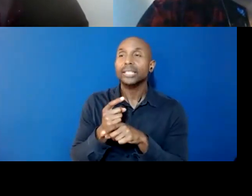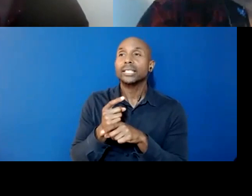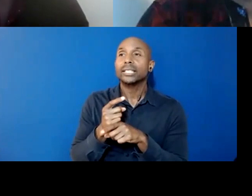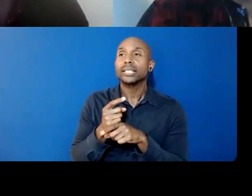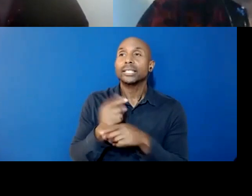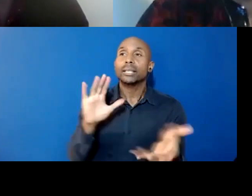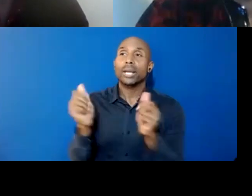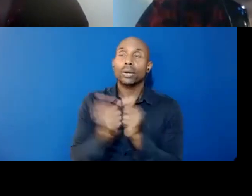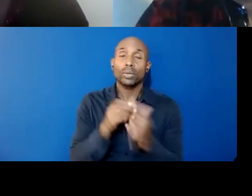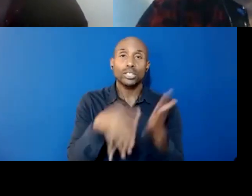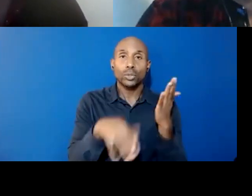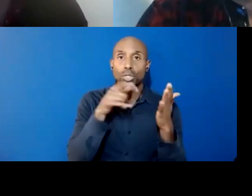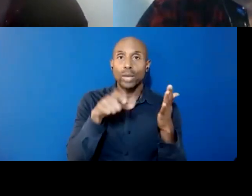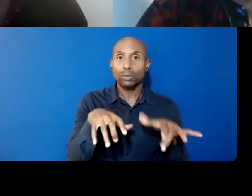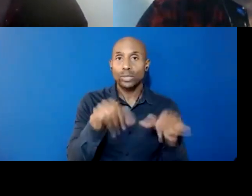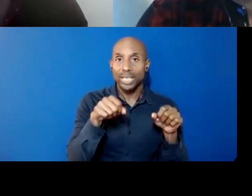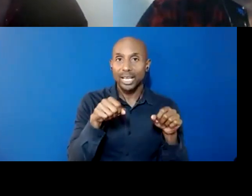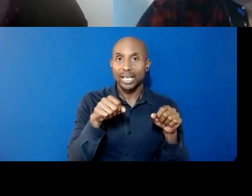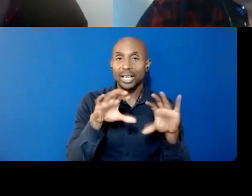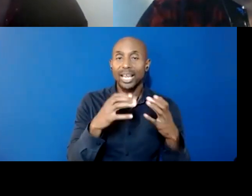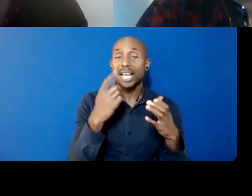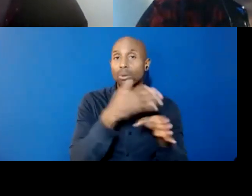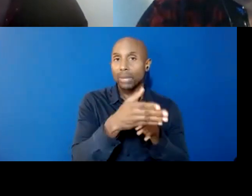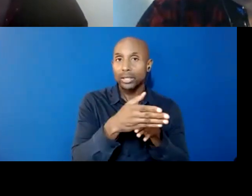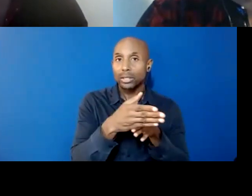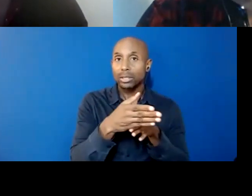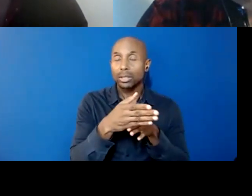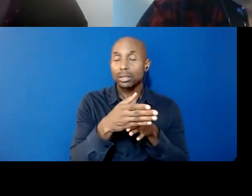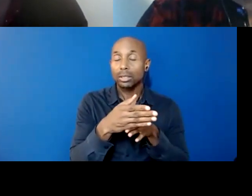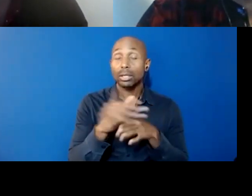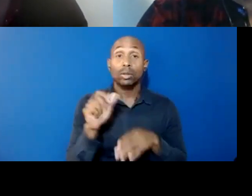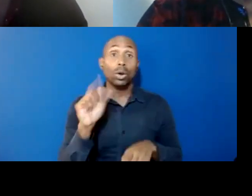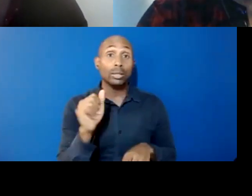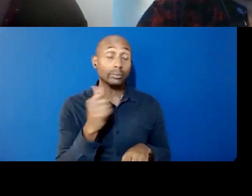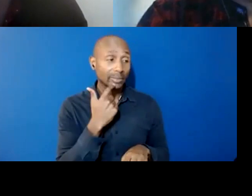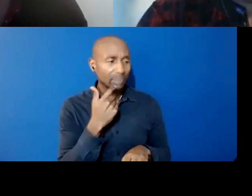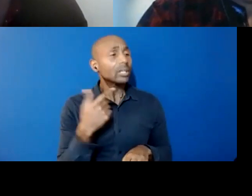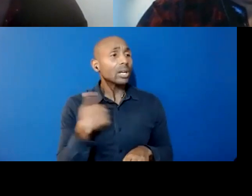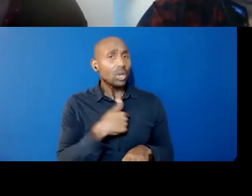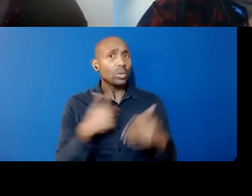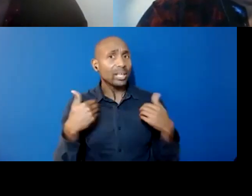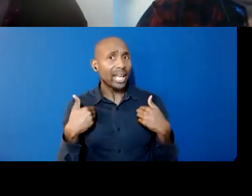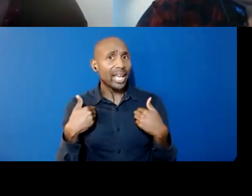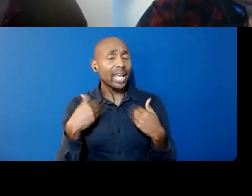We did have students to virtual exchanges during the pandemic and